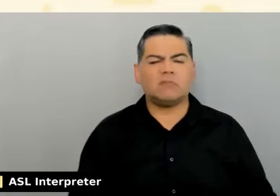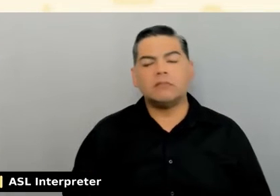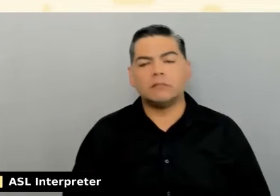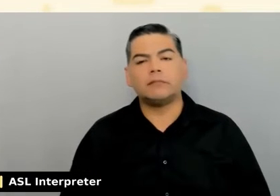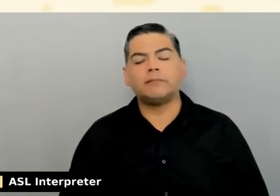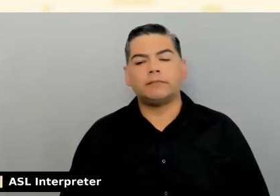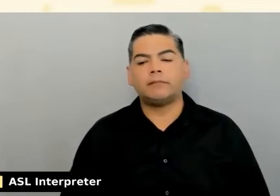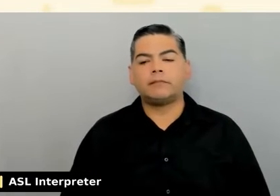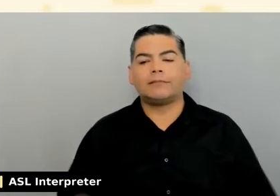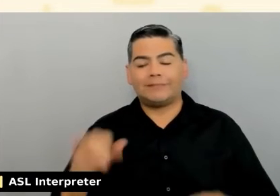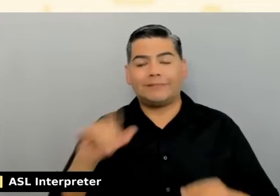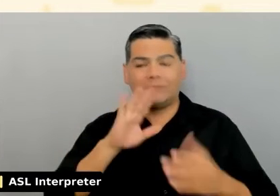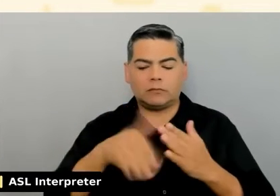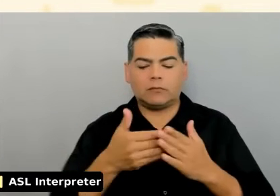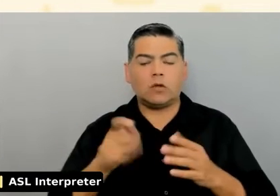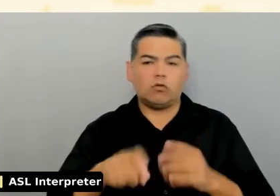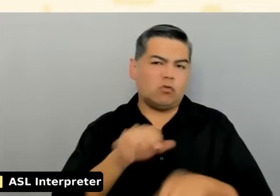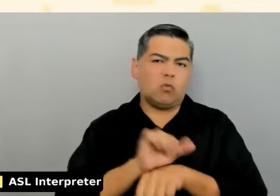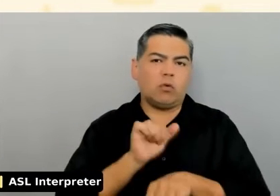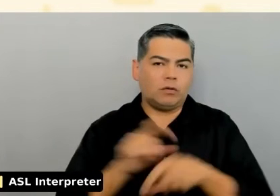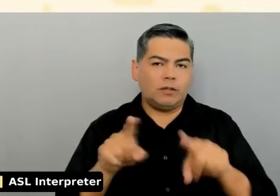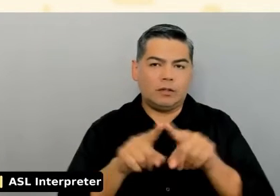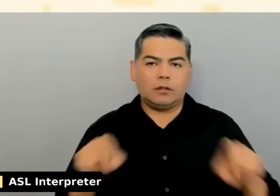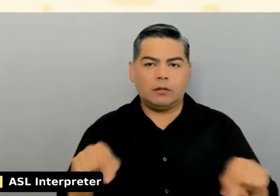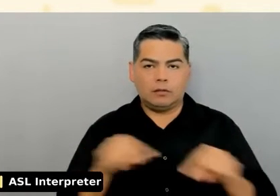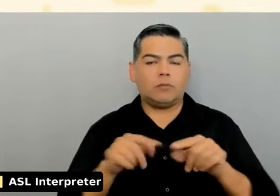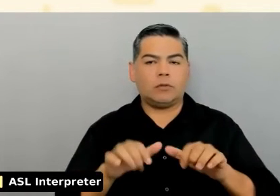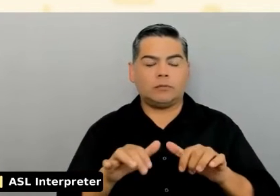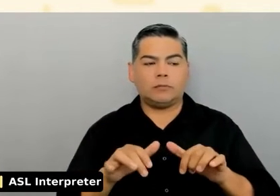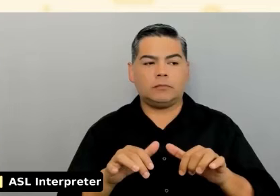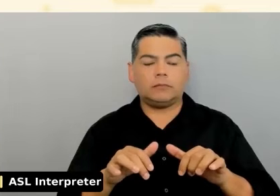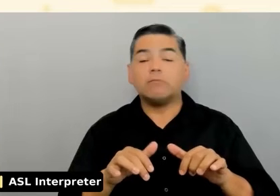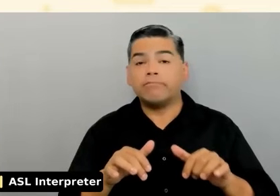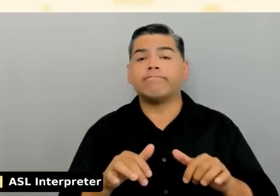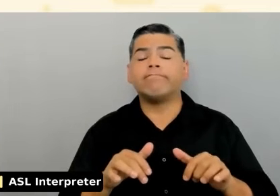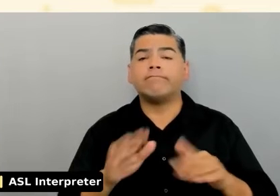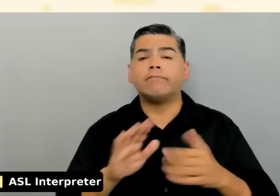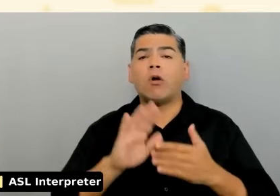All of these need to work with a keyboard. Now, all of them have a different interaction pattern.